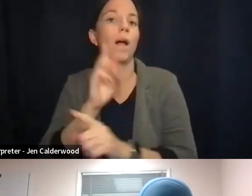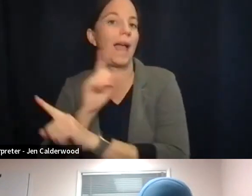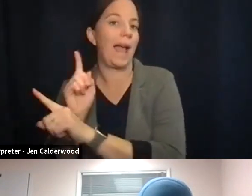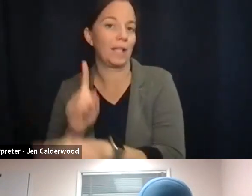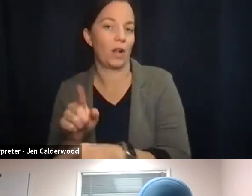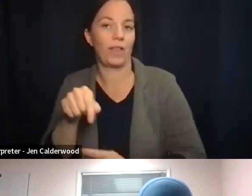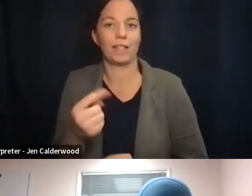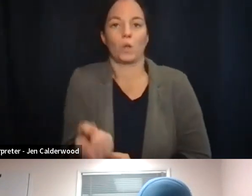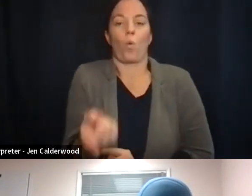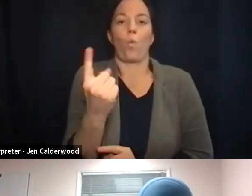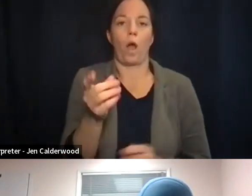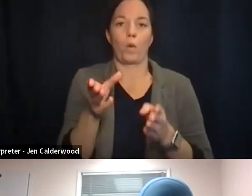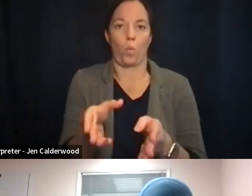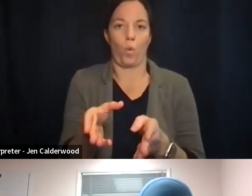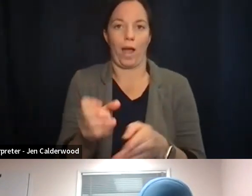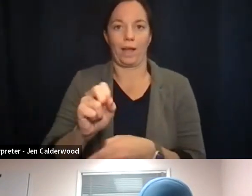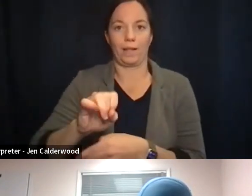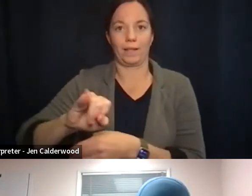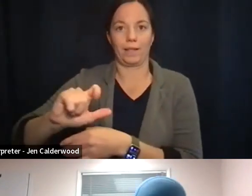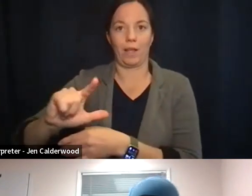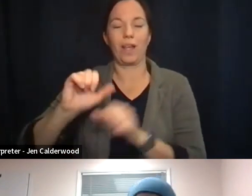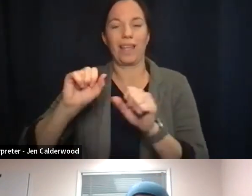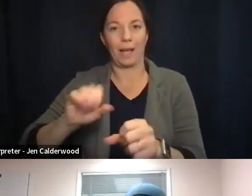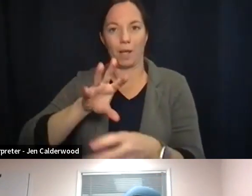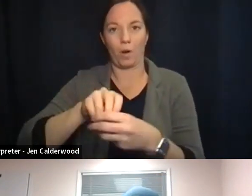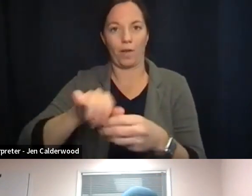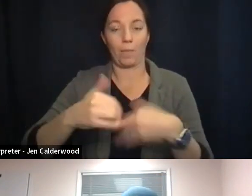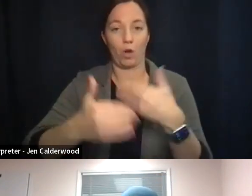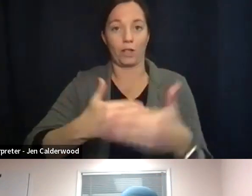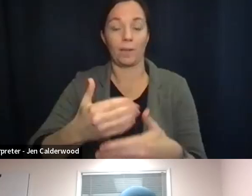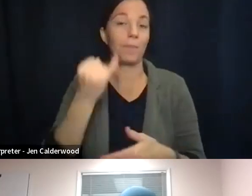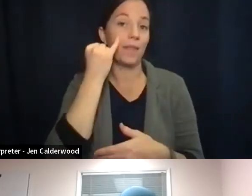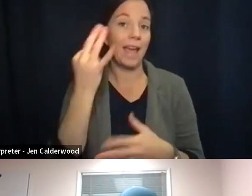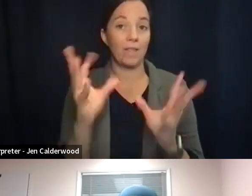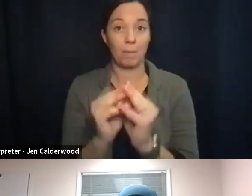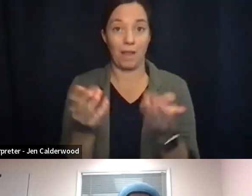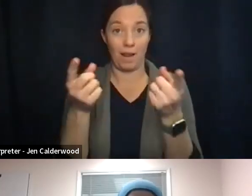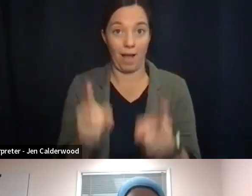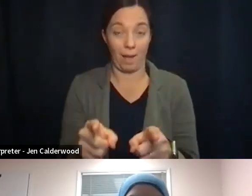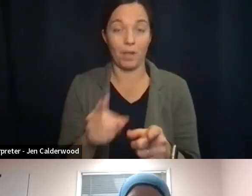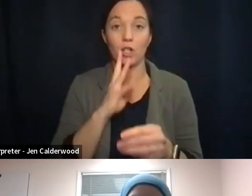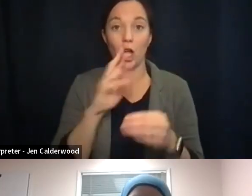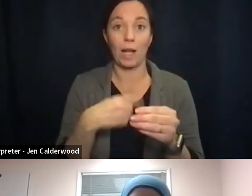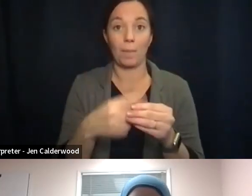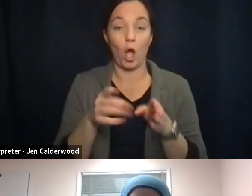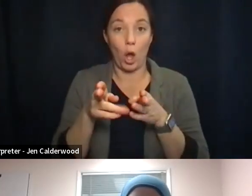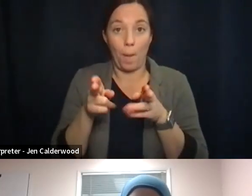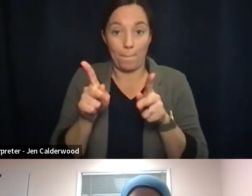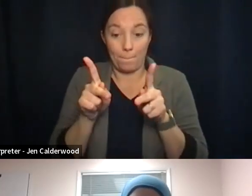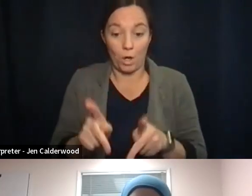I was going to say really quick before we go to the questions, there was a question in the chat that we're going to get how can CILs or SILC get involved. We will get to that. But one way SILCs and SILC can be an at in process.